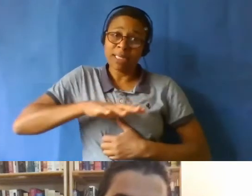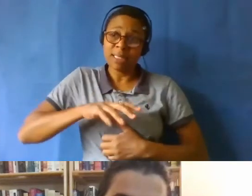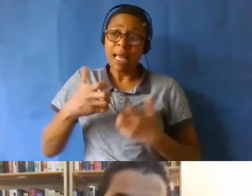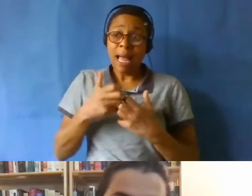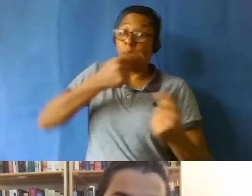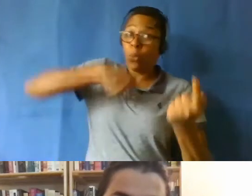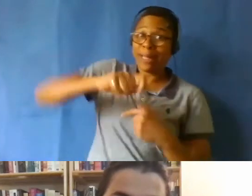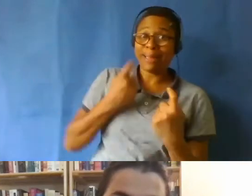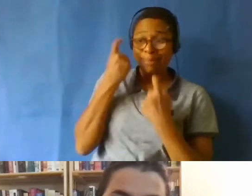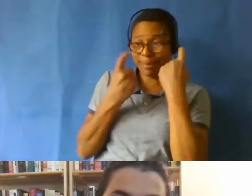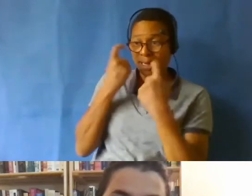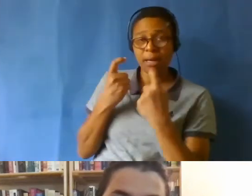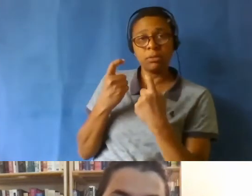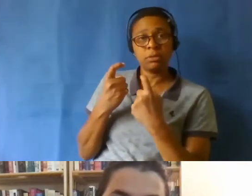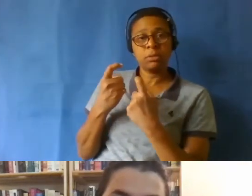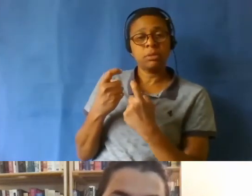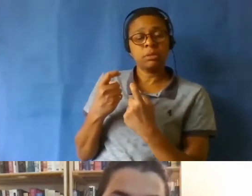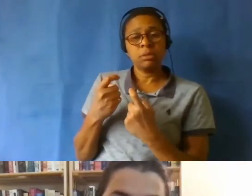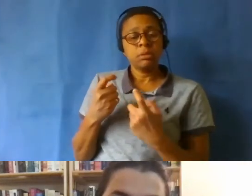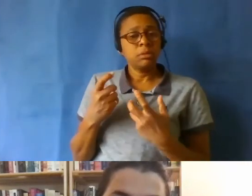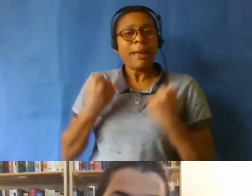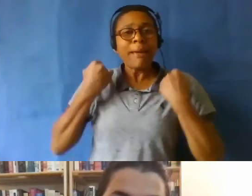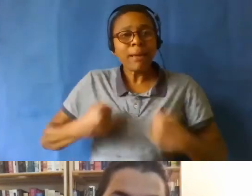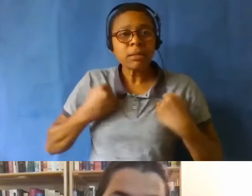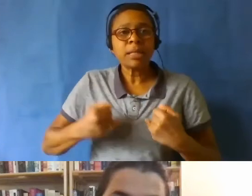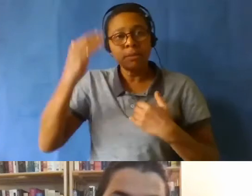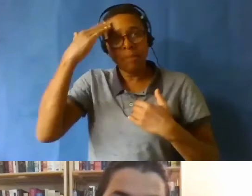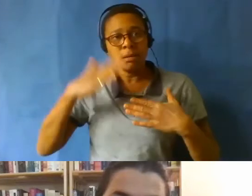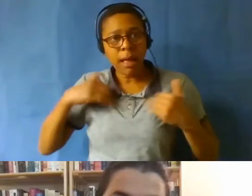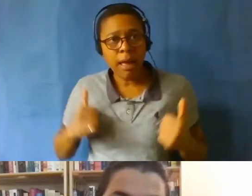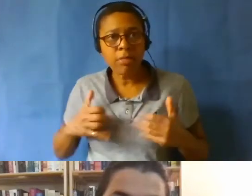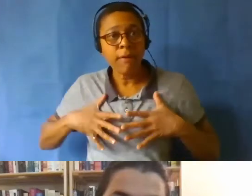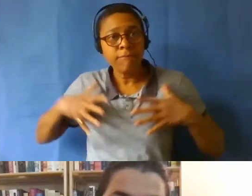know distress fatness illness mental health solutions to all of this or